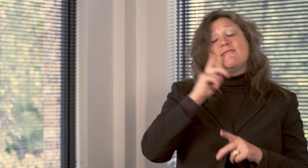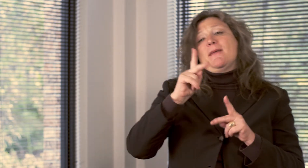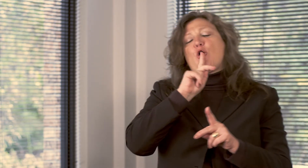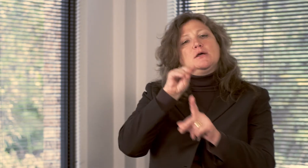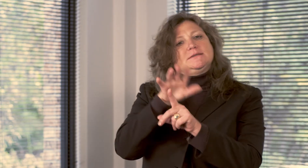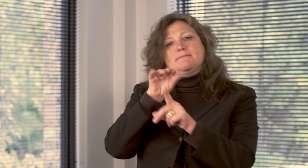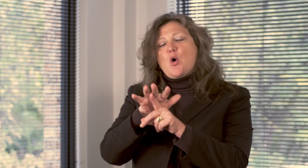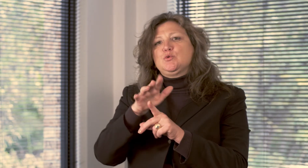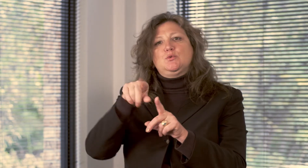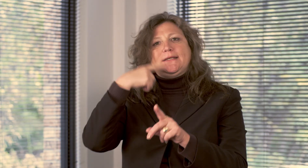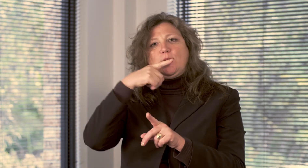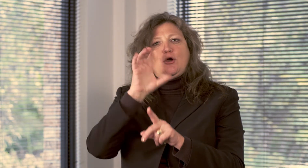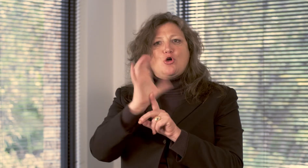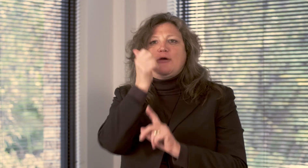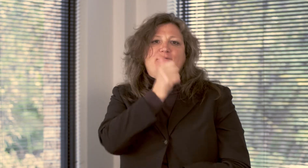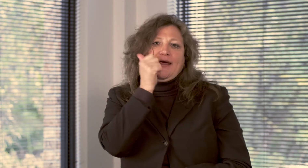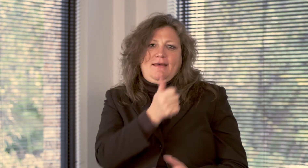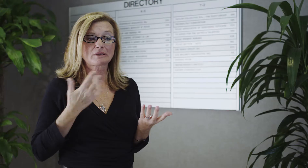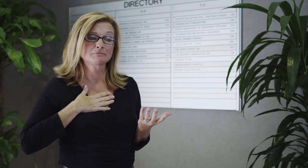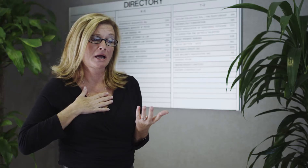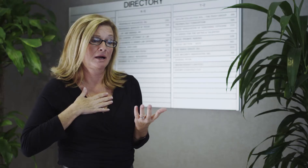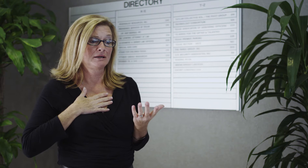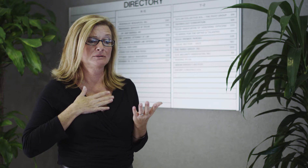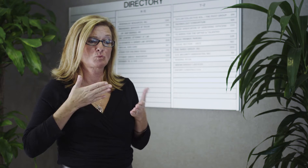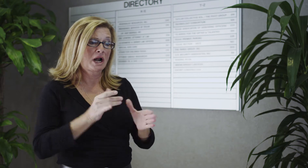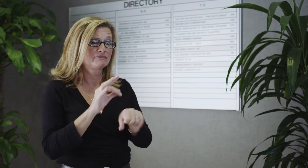Deaf people are exposed to hearing culture everyday.